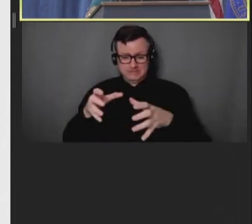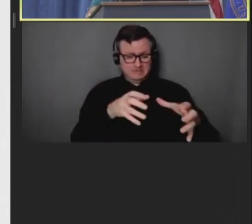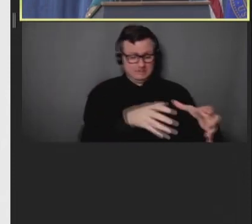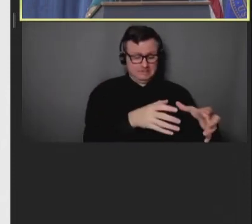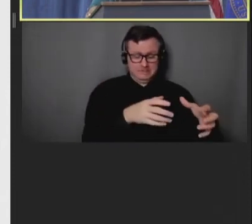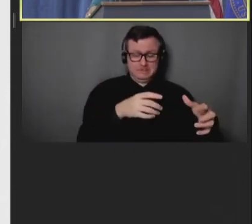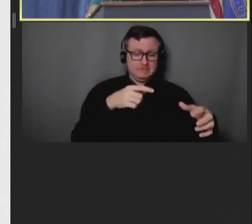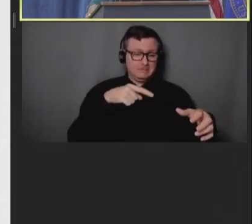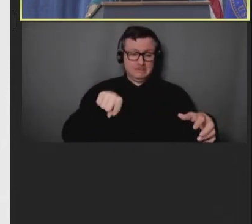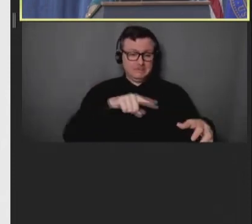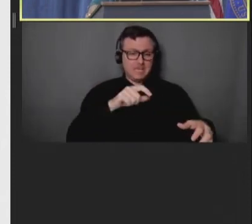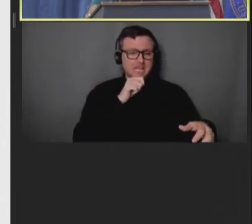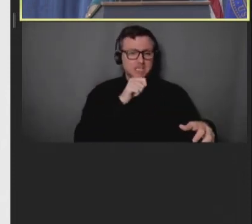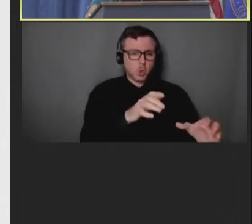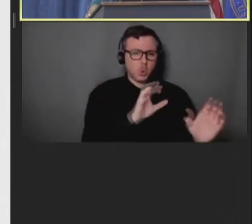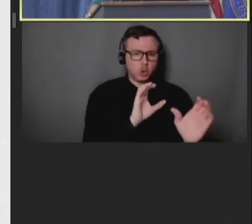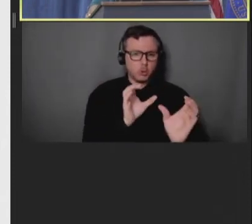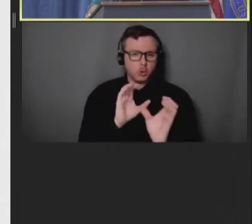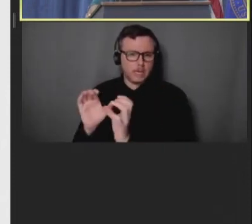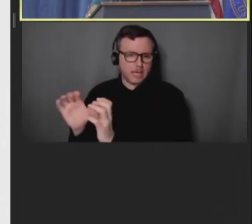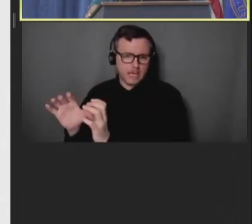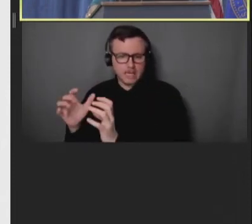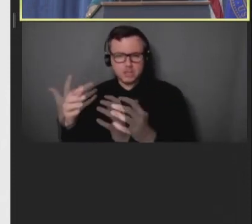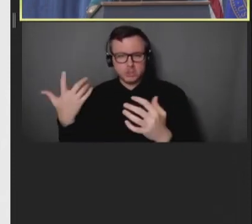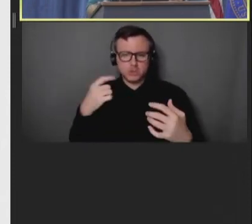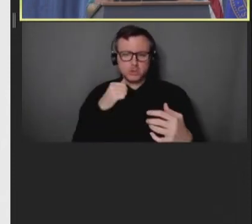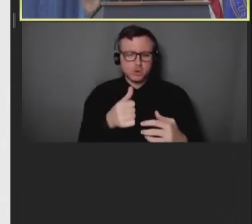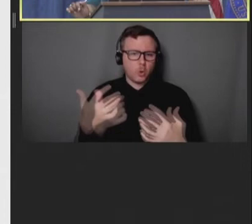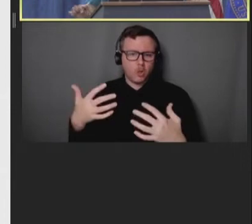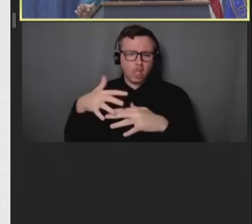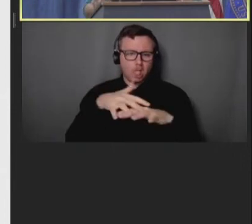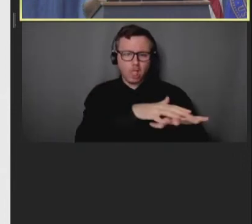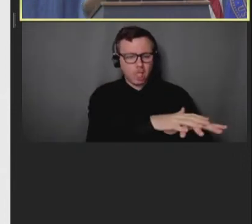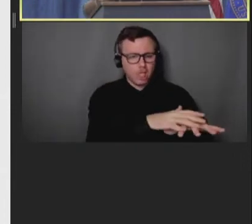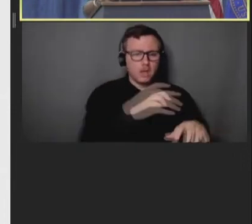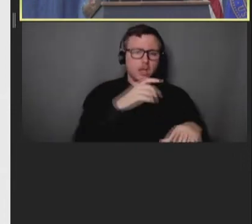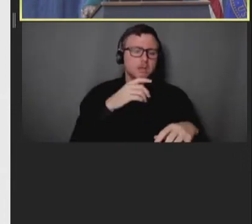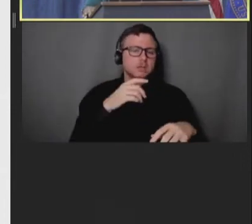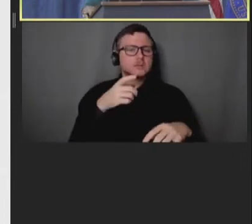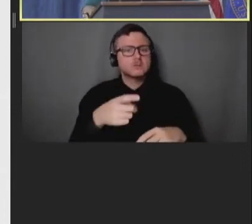not there. And you'd be surprised, the more we dug into it on behalf of the governor,